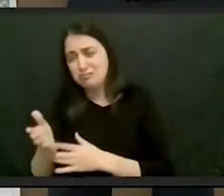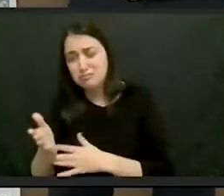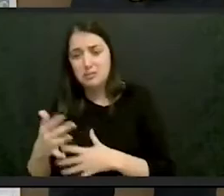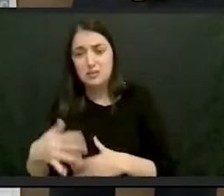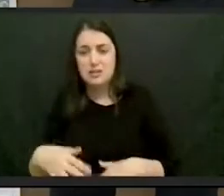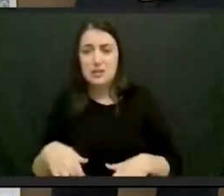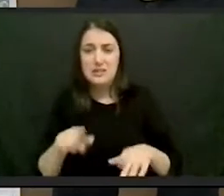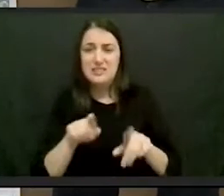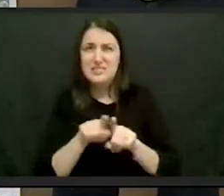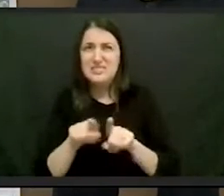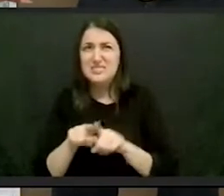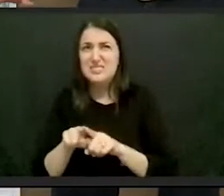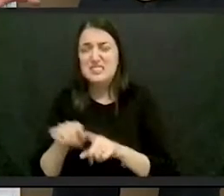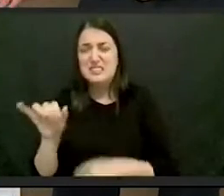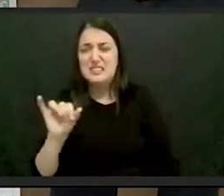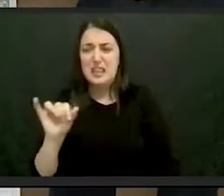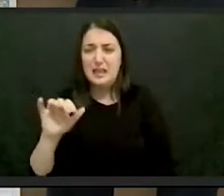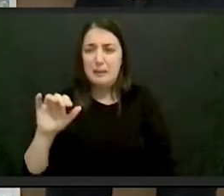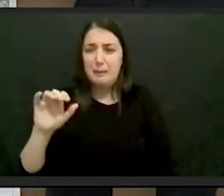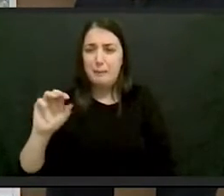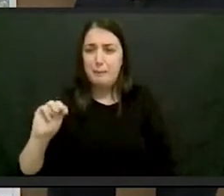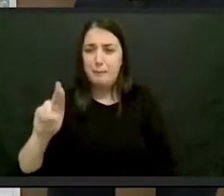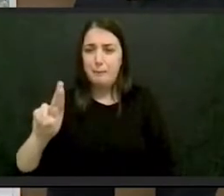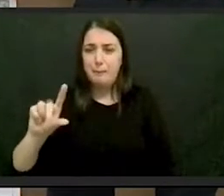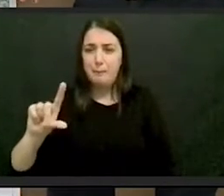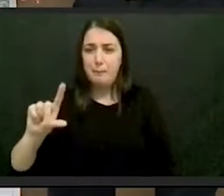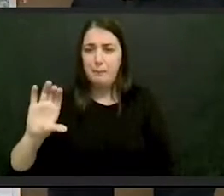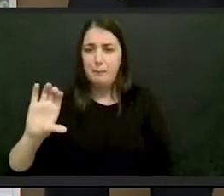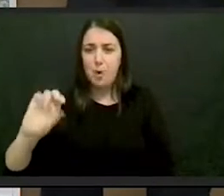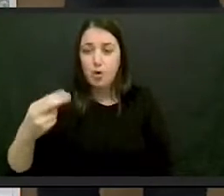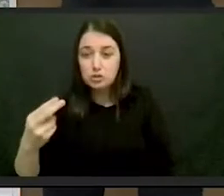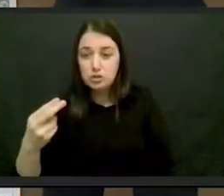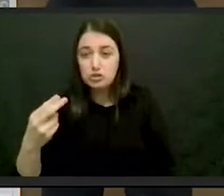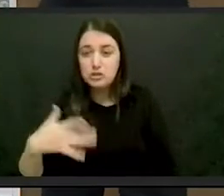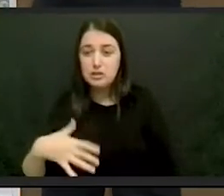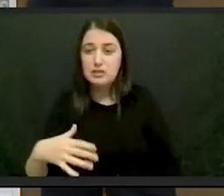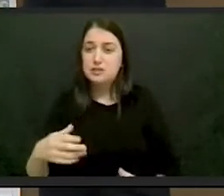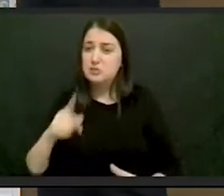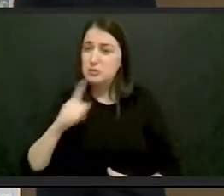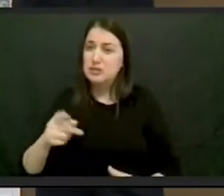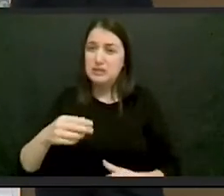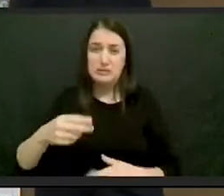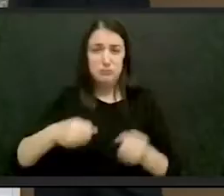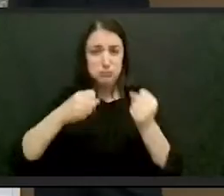High heat, low intensity, at the base of the trees. So, it's just taking time for the crews to move through that. Again,